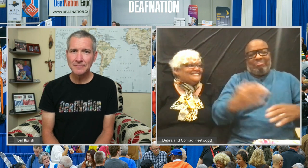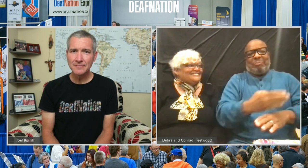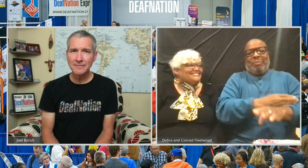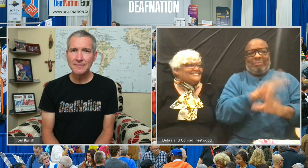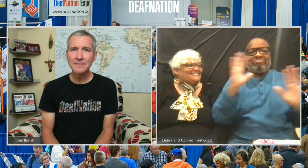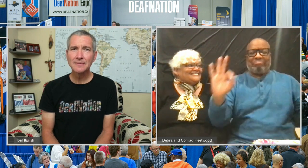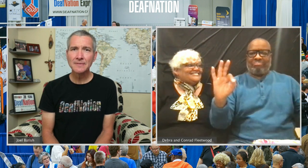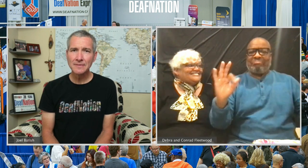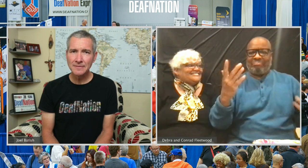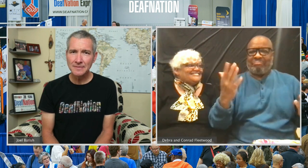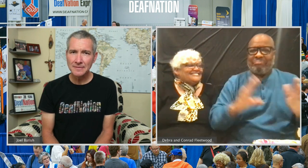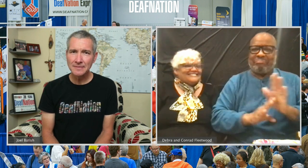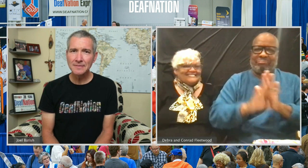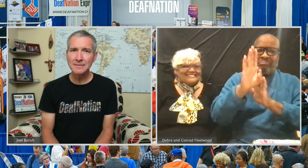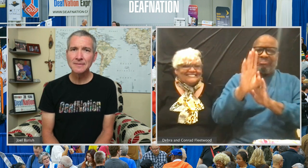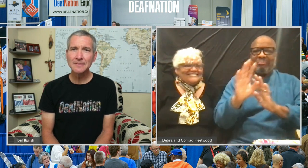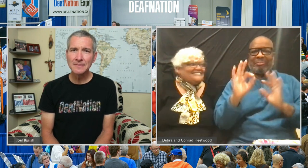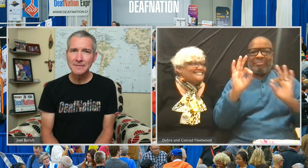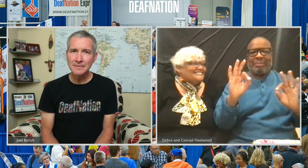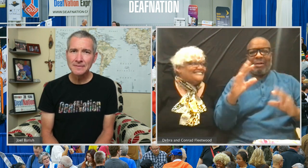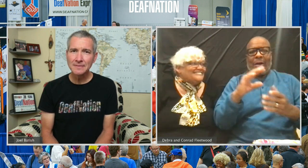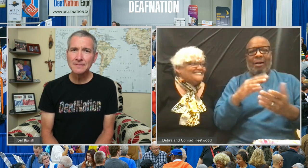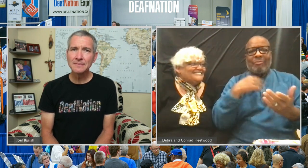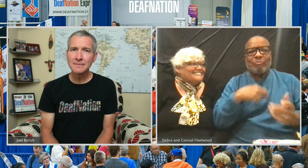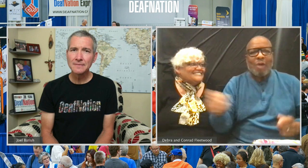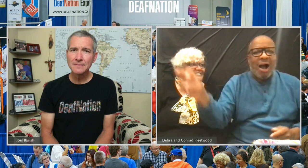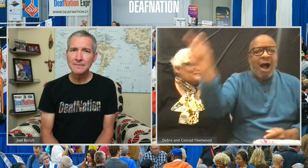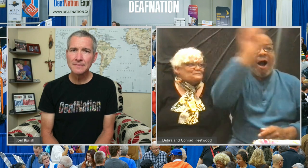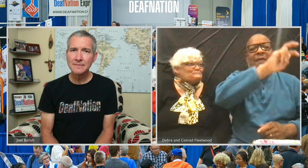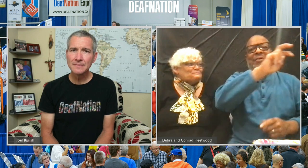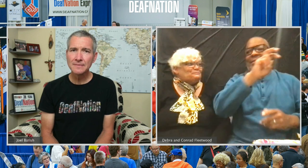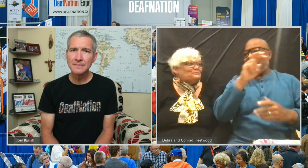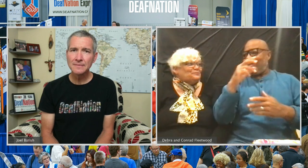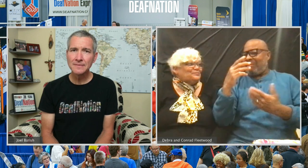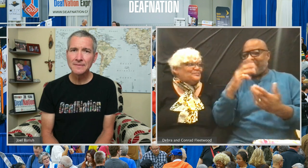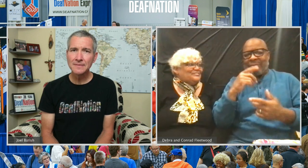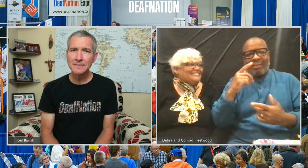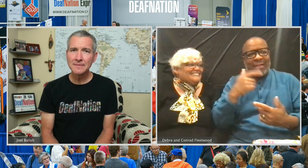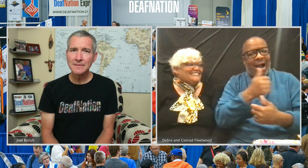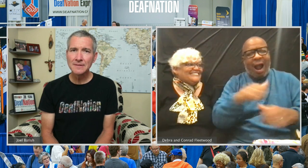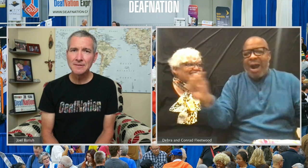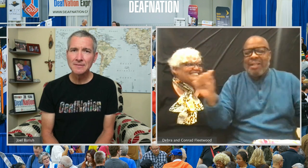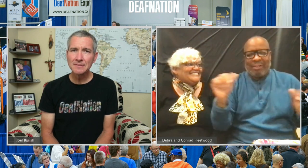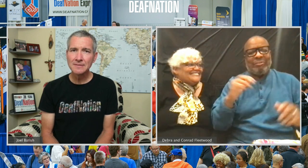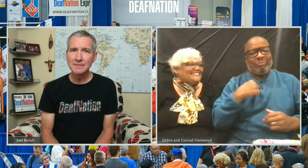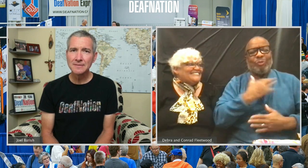Improved and thriving, traveling, any of it.